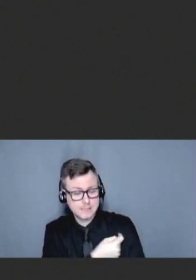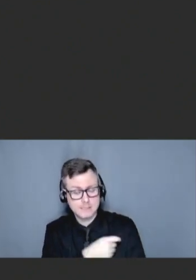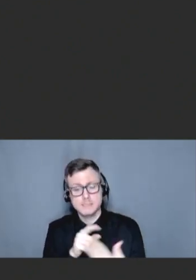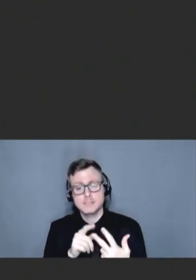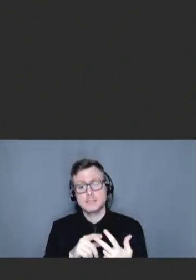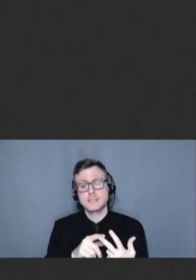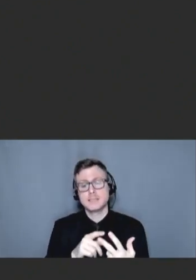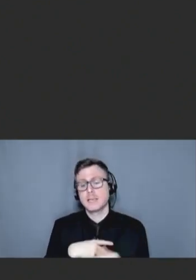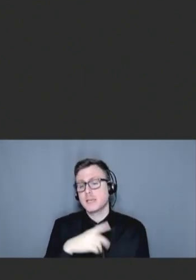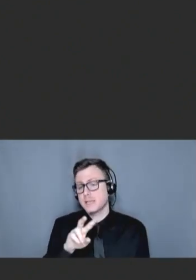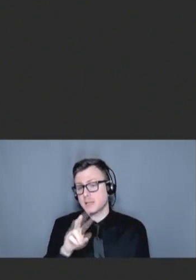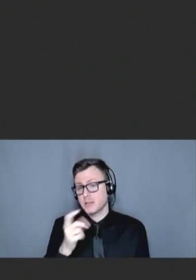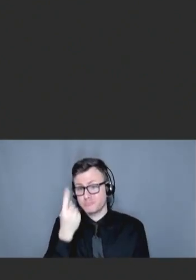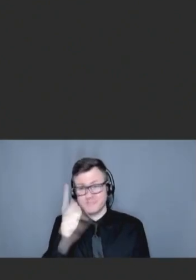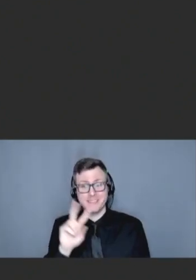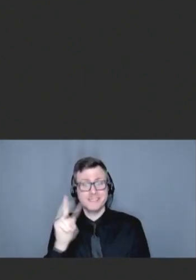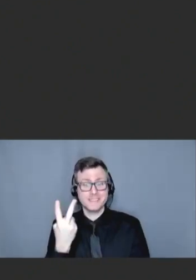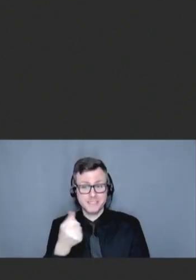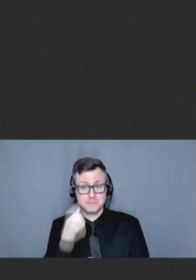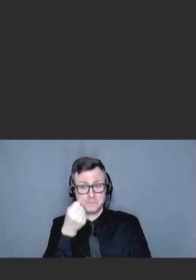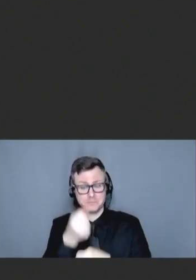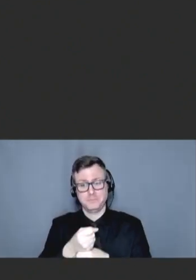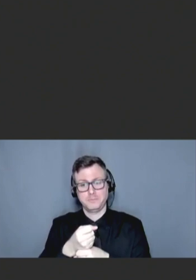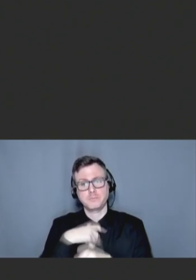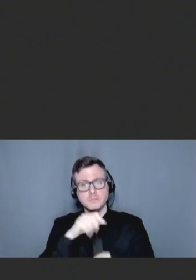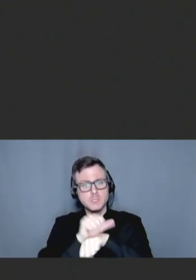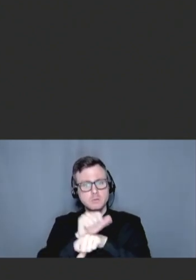This is the second year of working on this project.